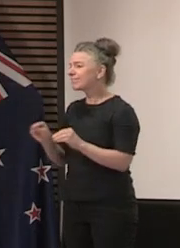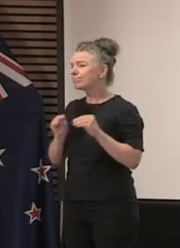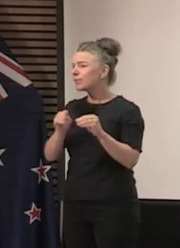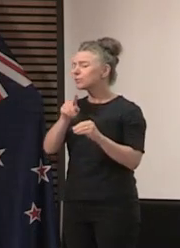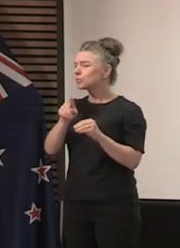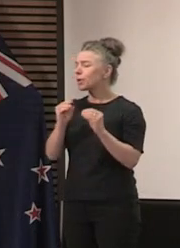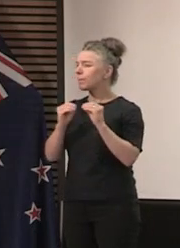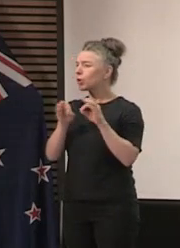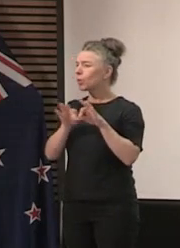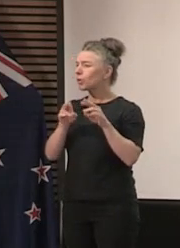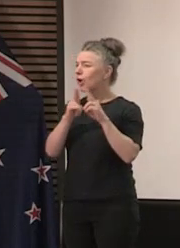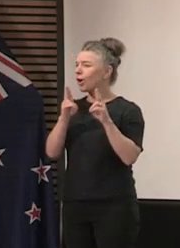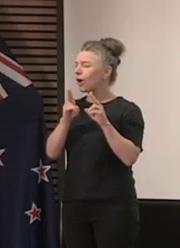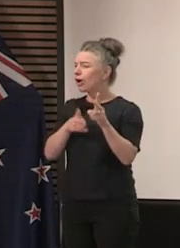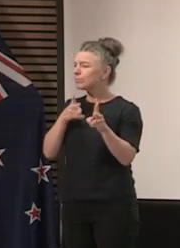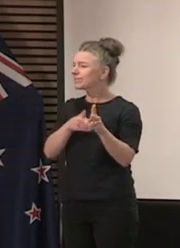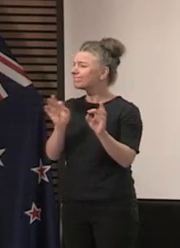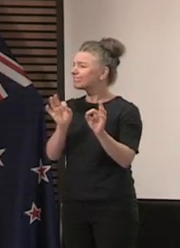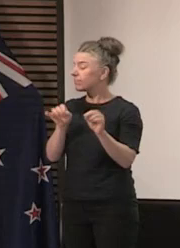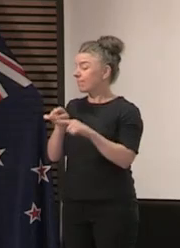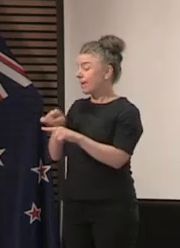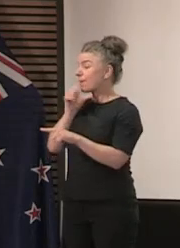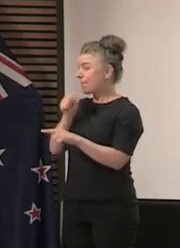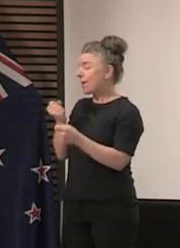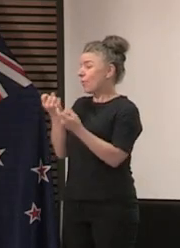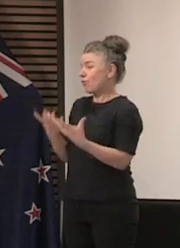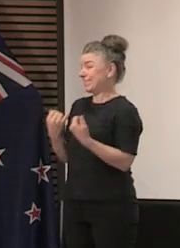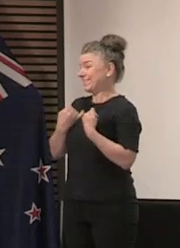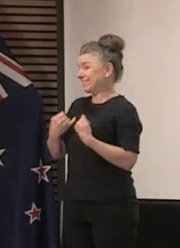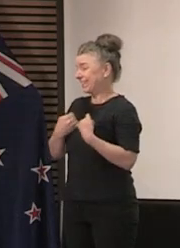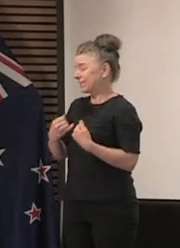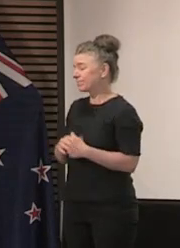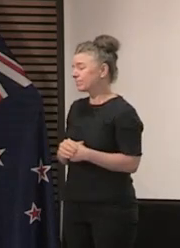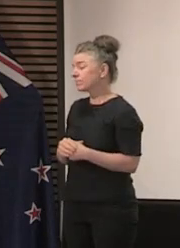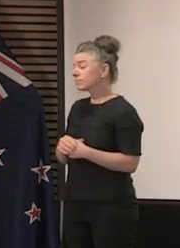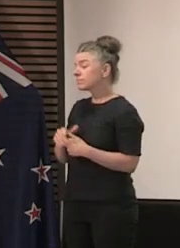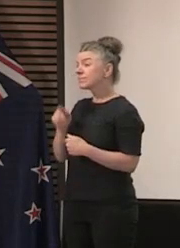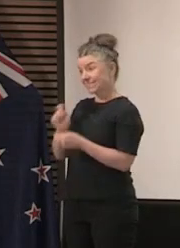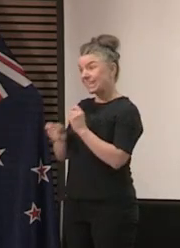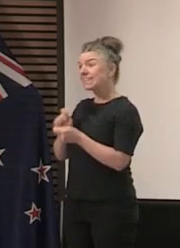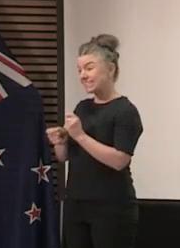hospital level wing of that unit last night. He was not part of the group that had been transferred to Burwood